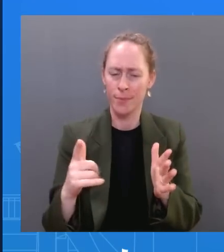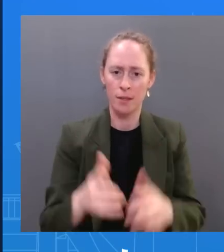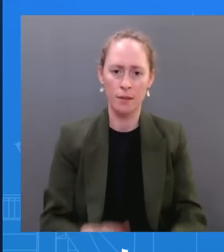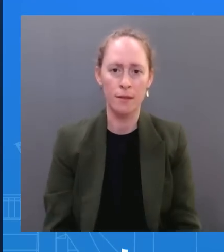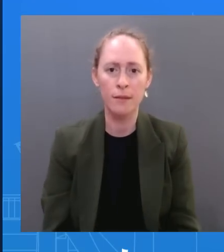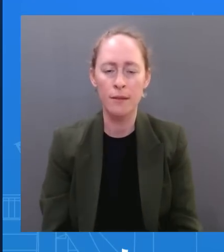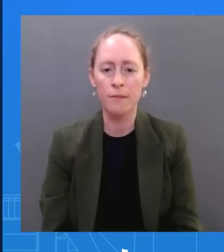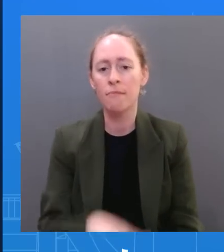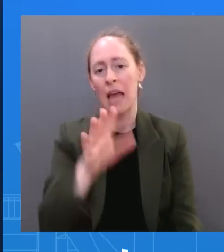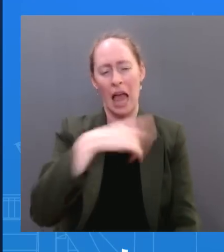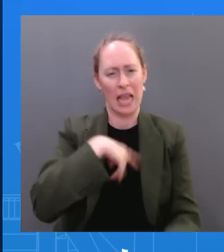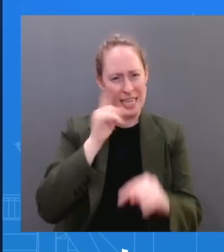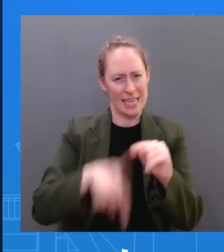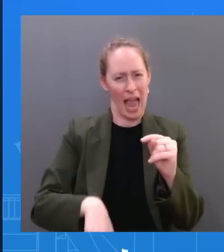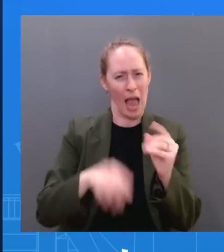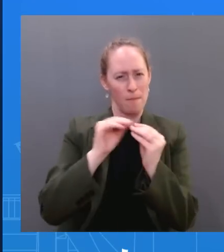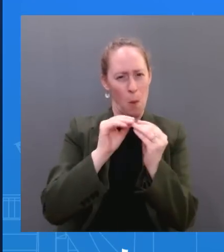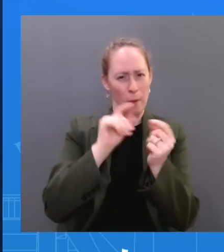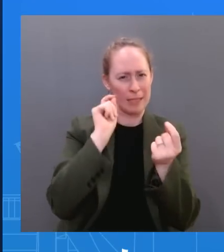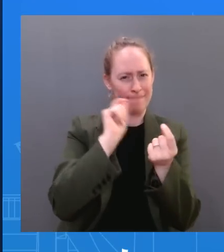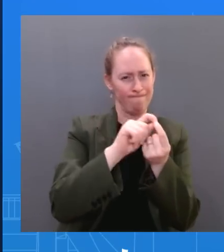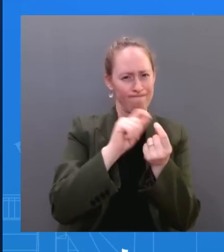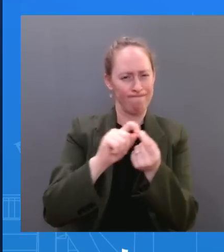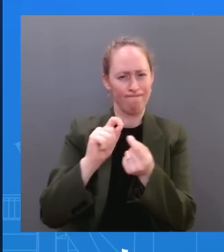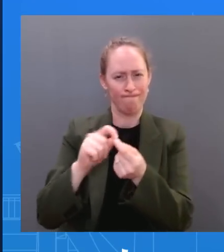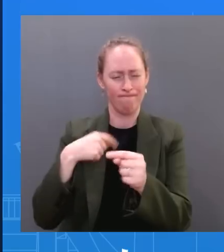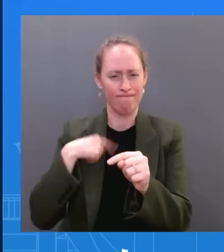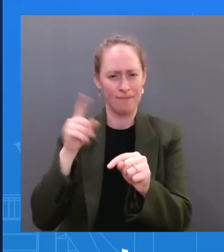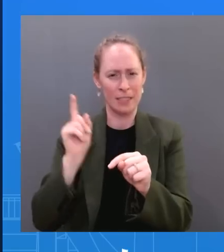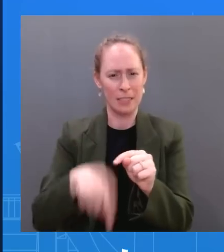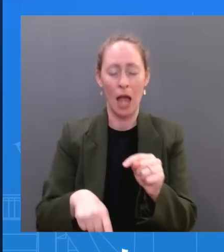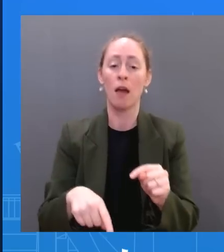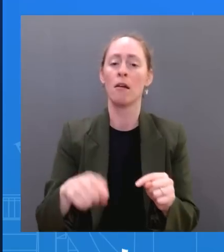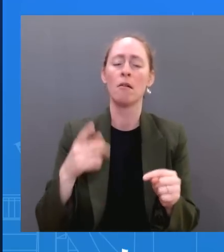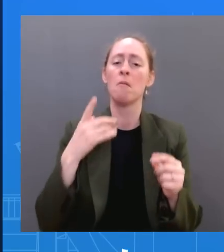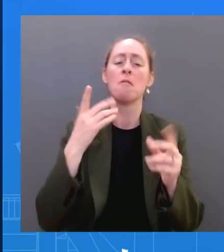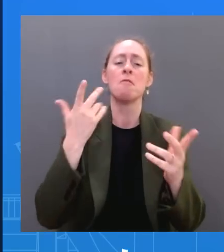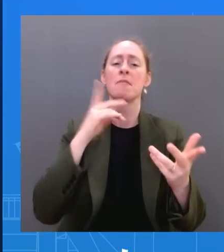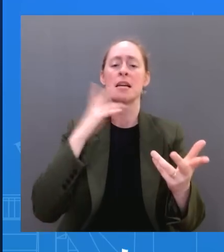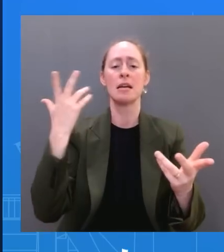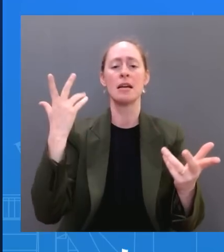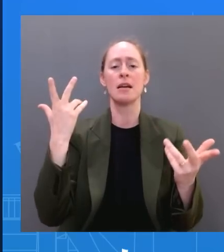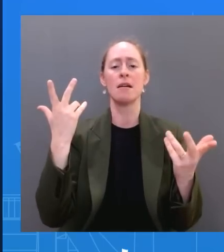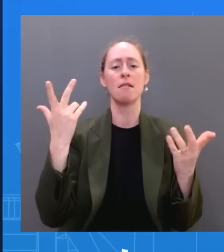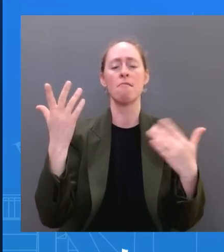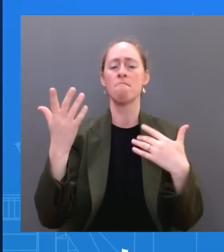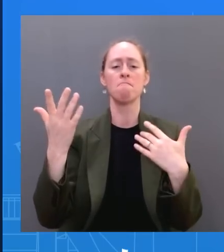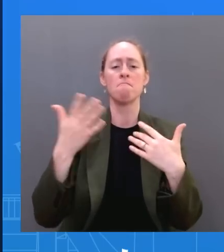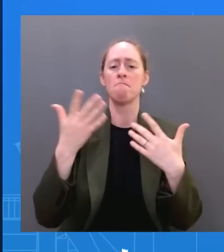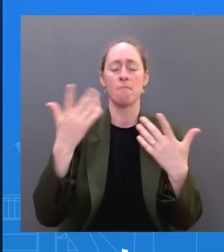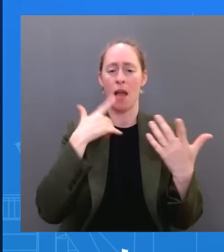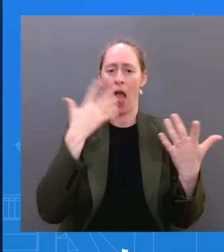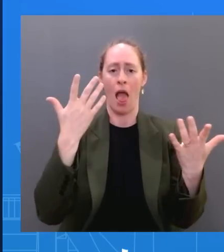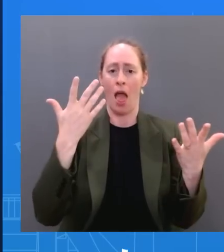and steps that we can take in that direction, will be a feature of this trip. And I will leave the rest of it to the President